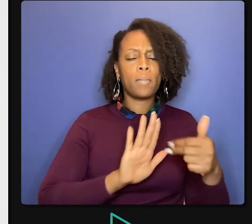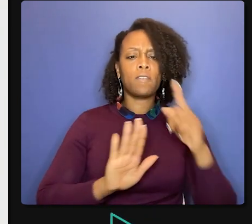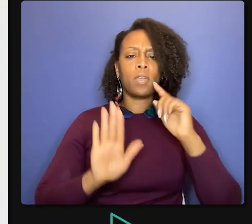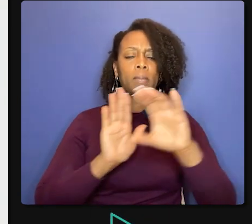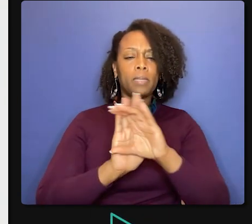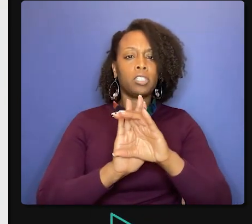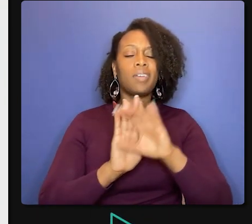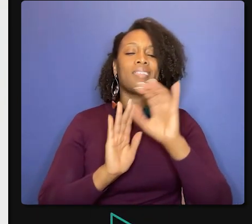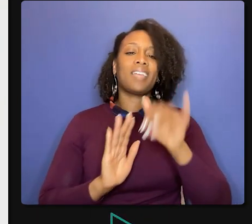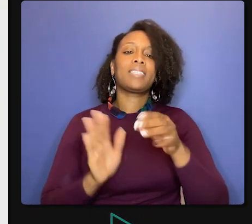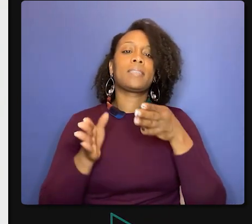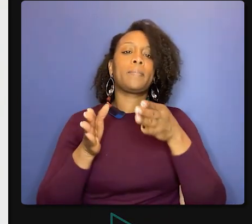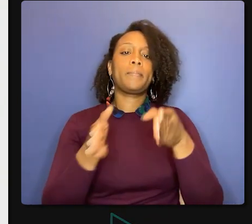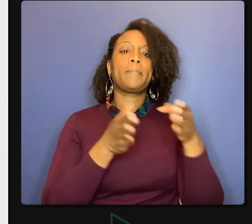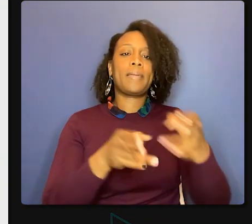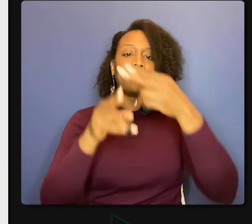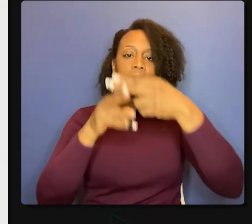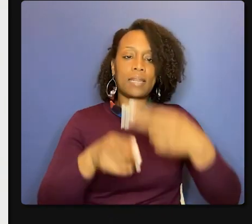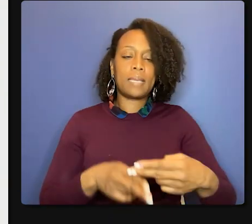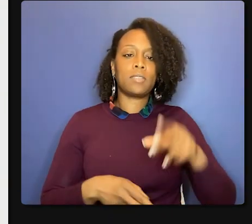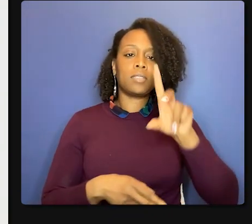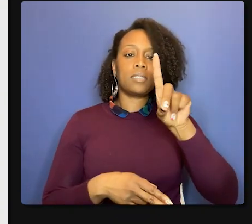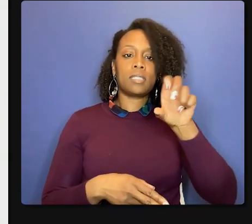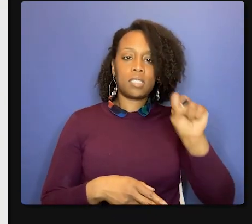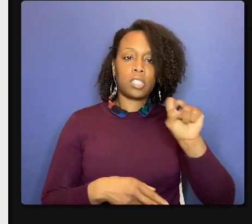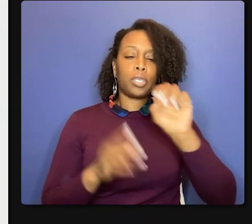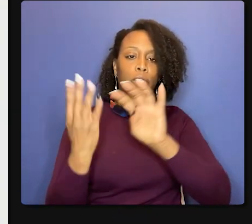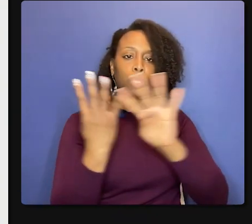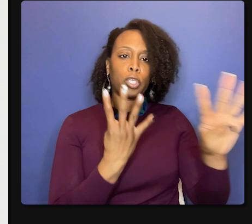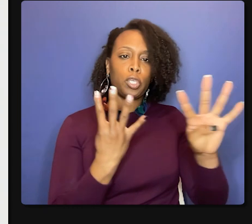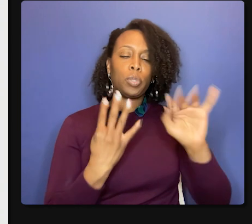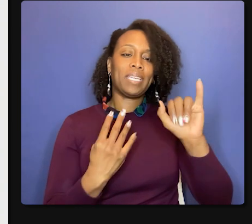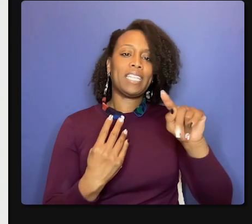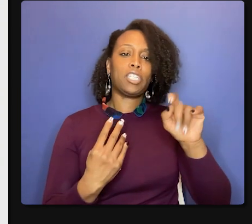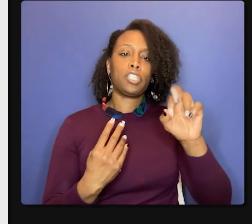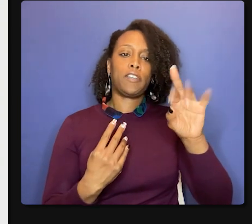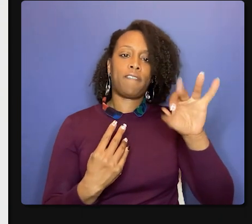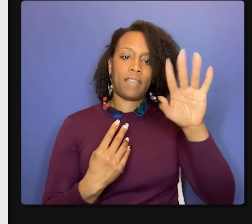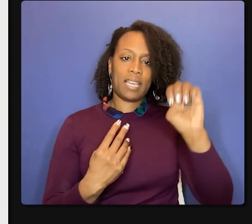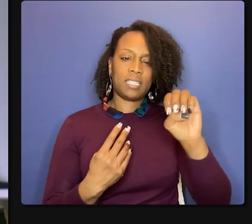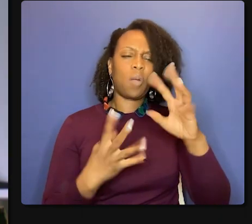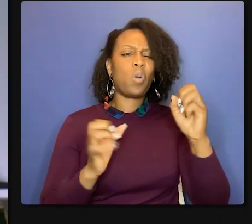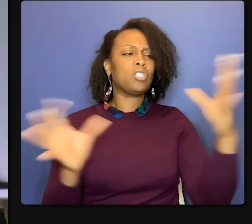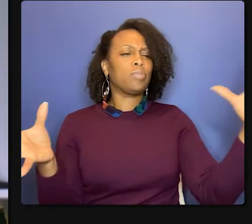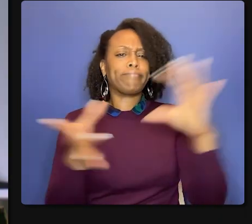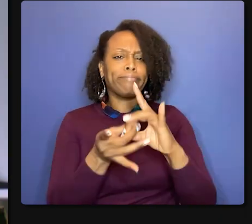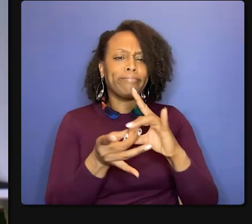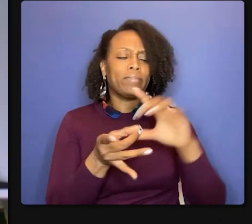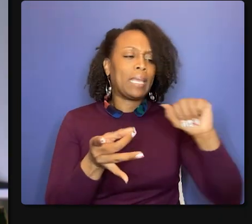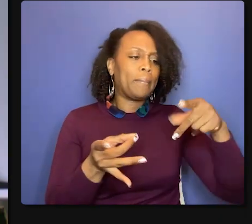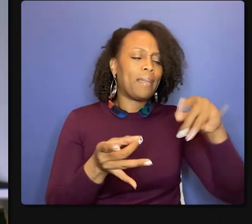So the labels I put on this diagram are actually the method names on the DirectStorage queue interface and I did this to sort of tie the API